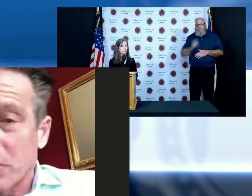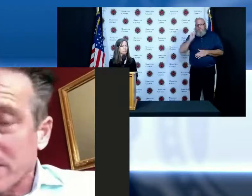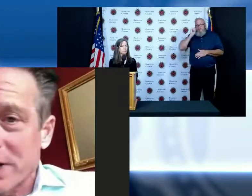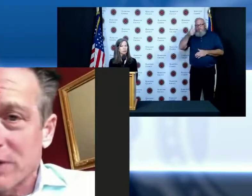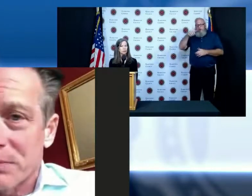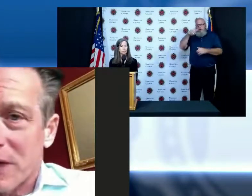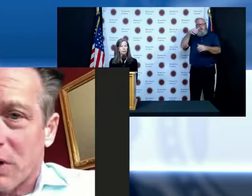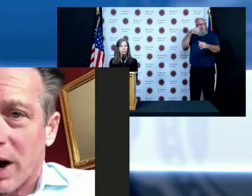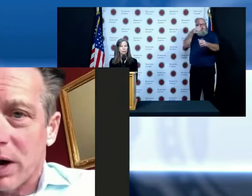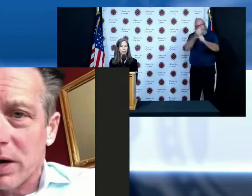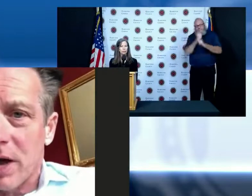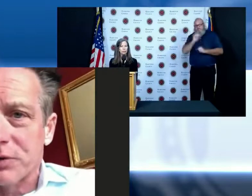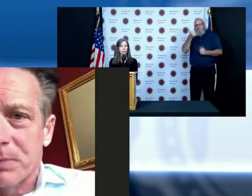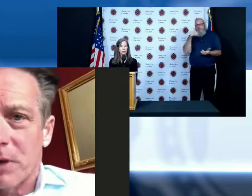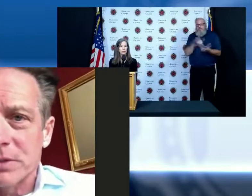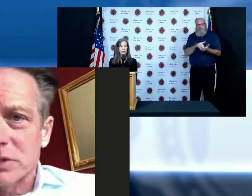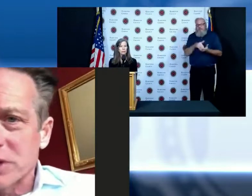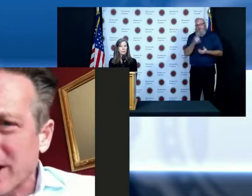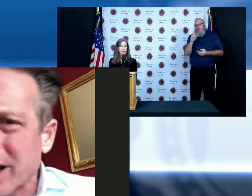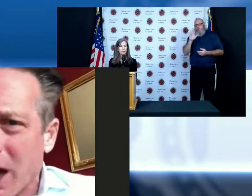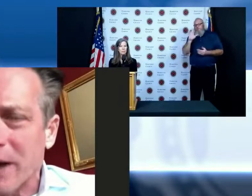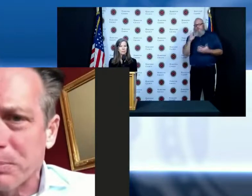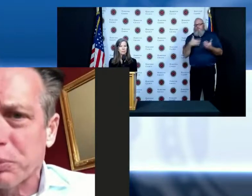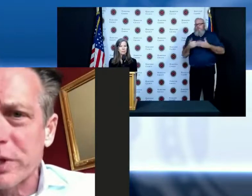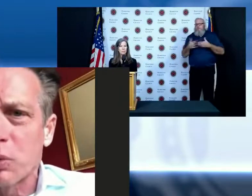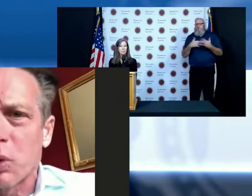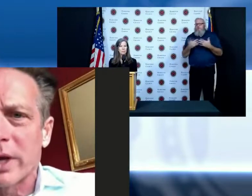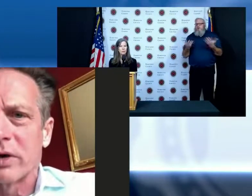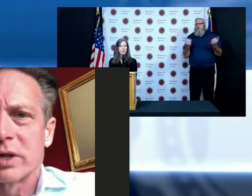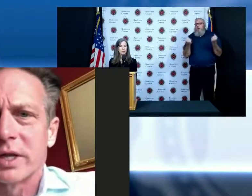what I'm hearing from other health departments there's not a lot of pre-warning on this